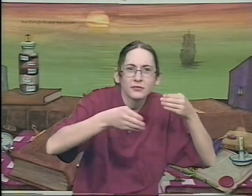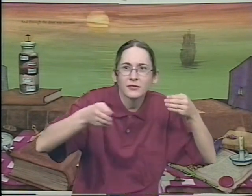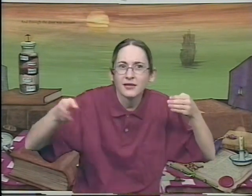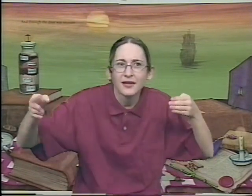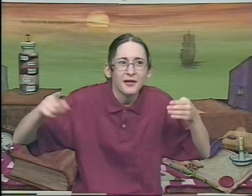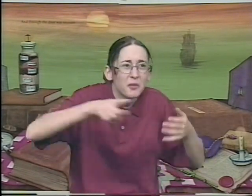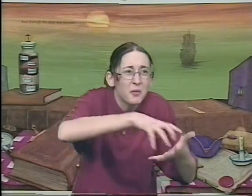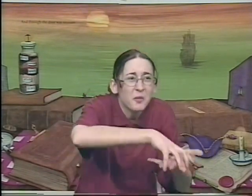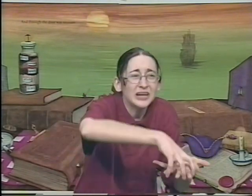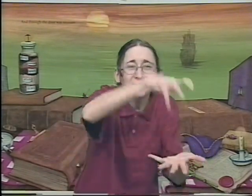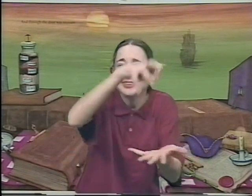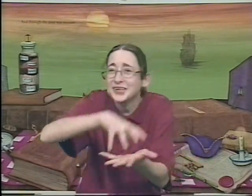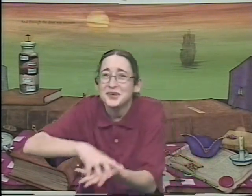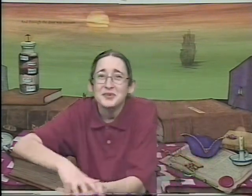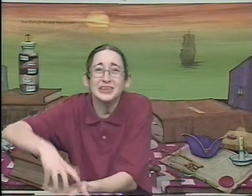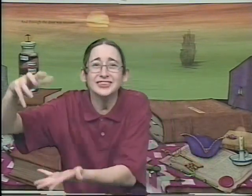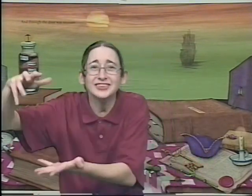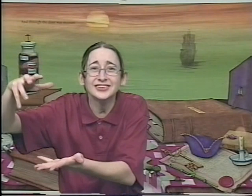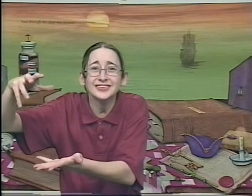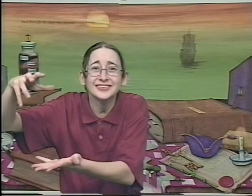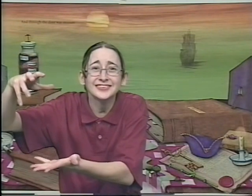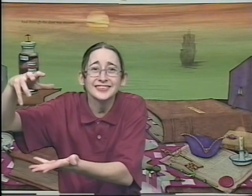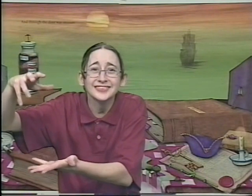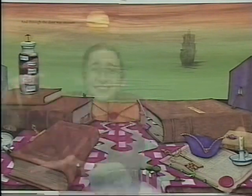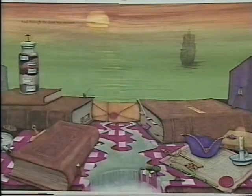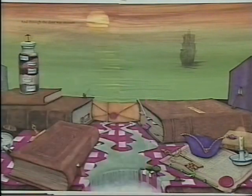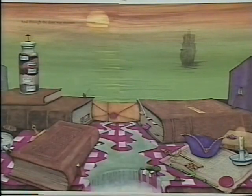And through the door was treasure.